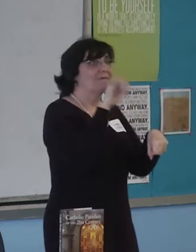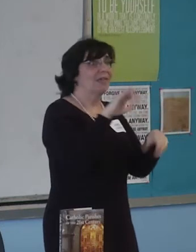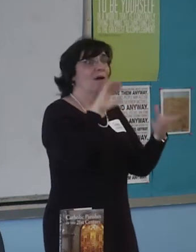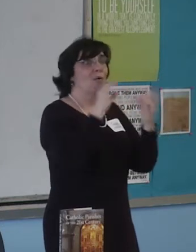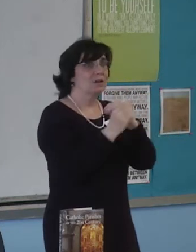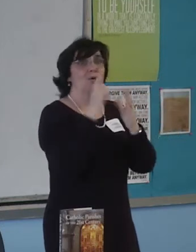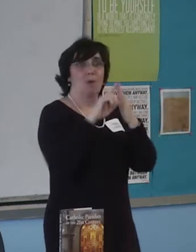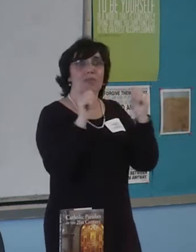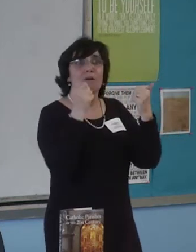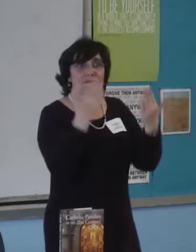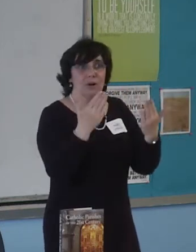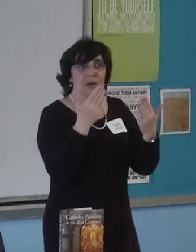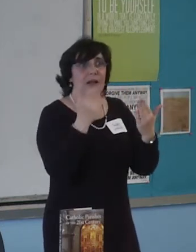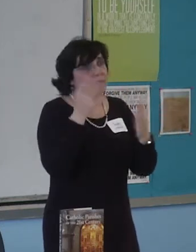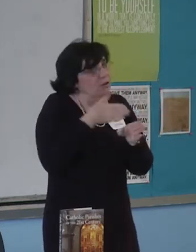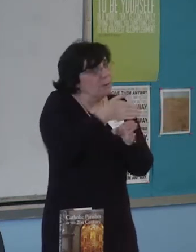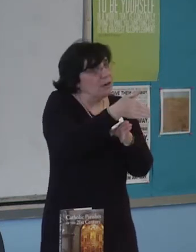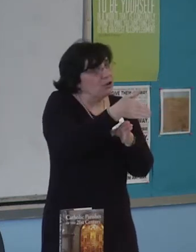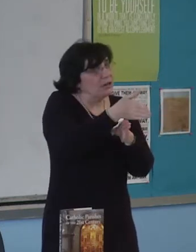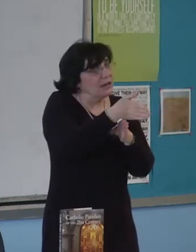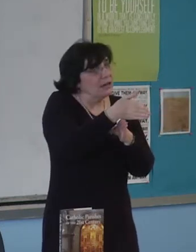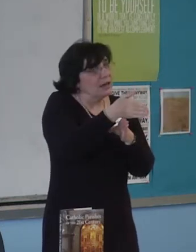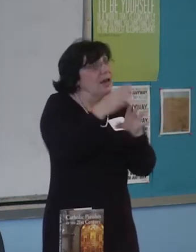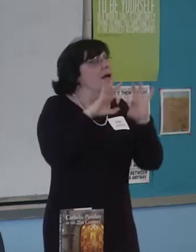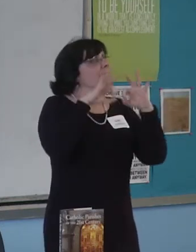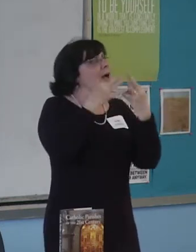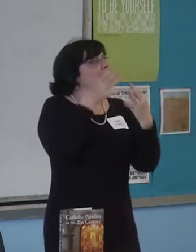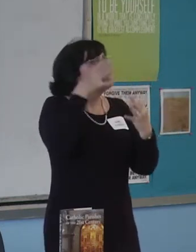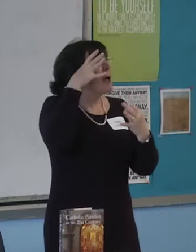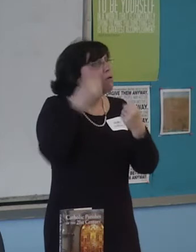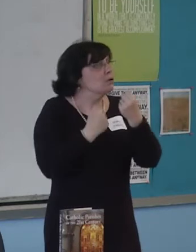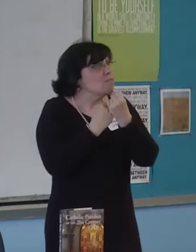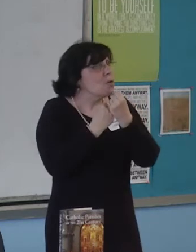they are offering and their specialties. Family, parent support, you can go down